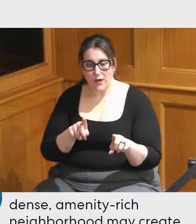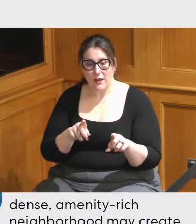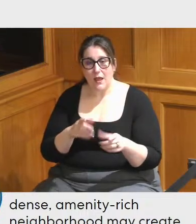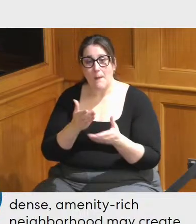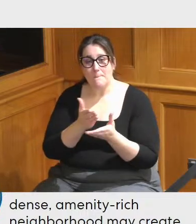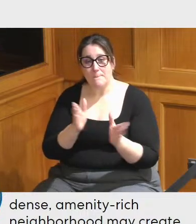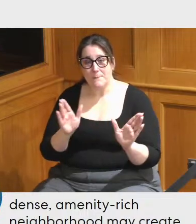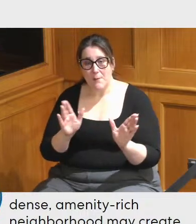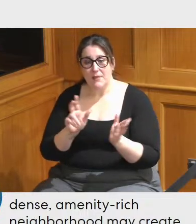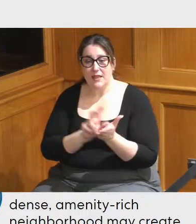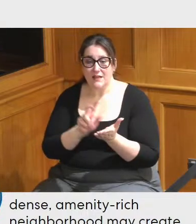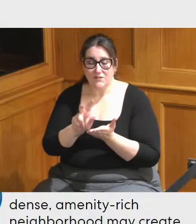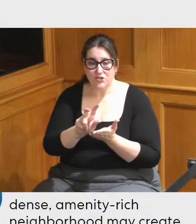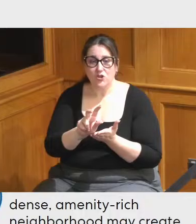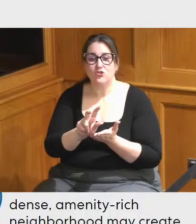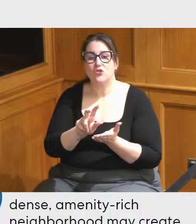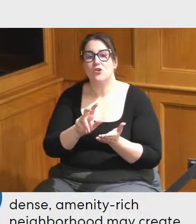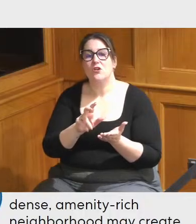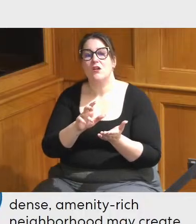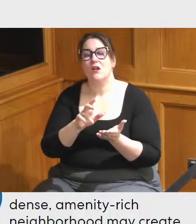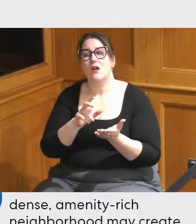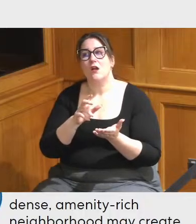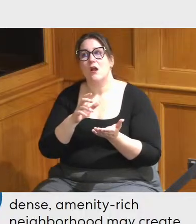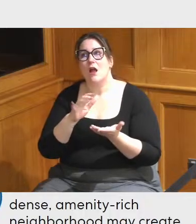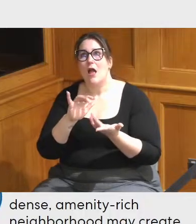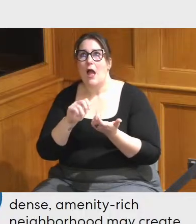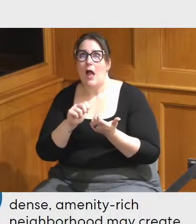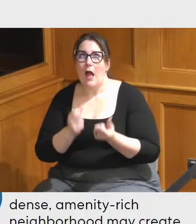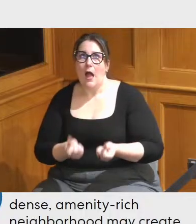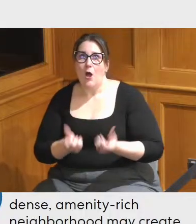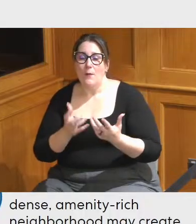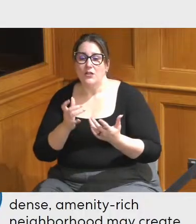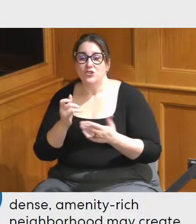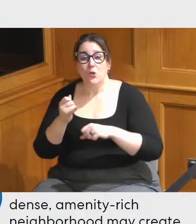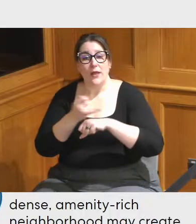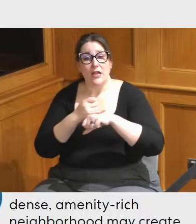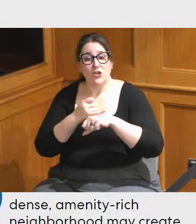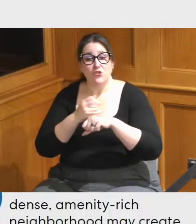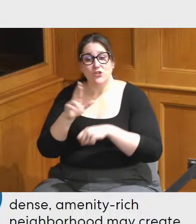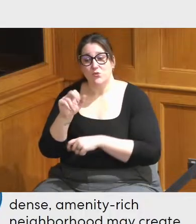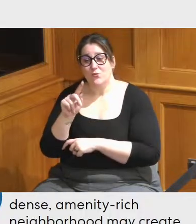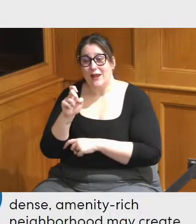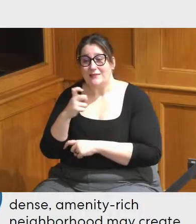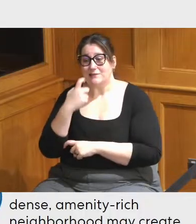in public infrastructure. The degree to which interest rates have dropped in recent months. The